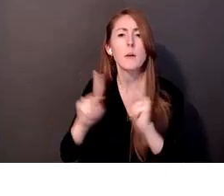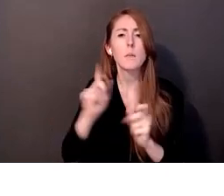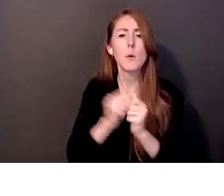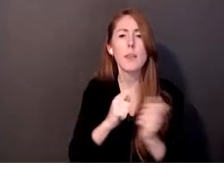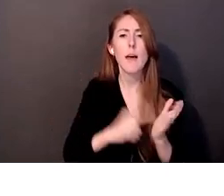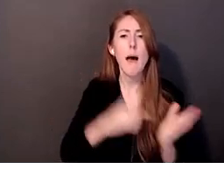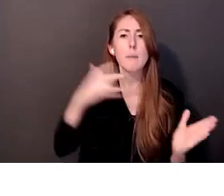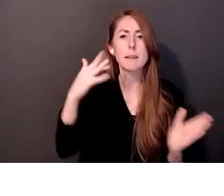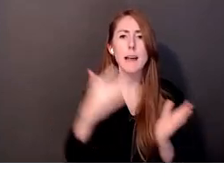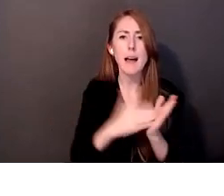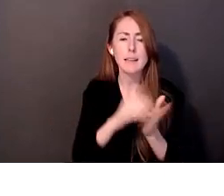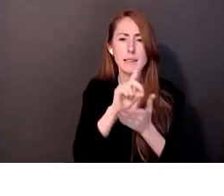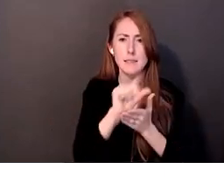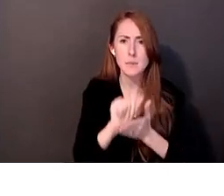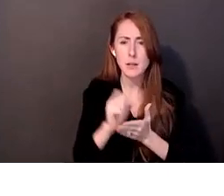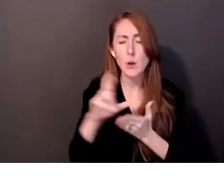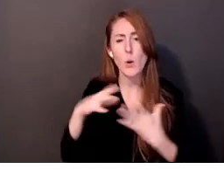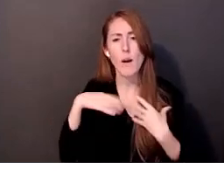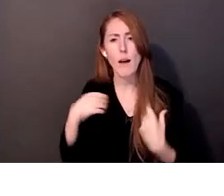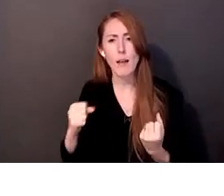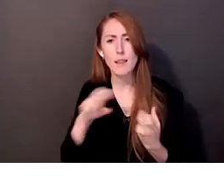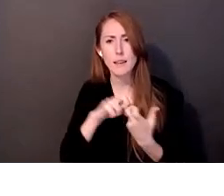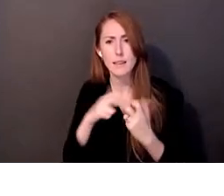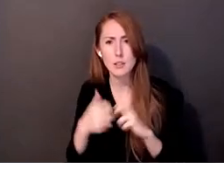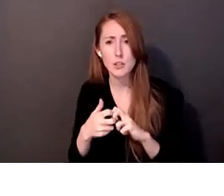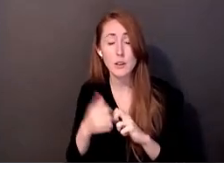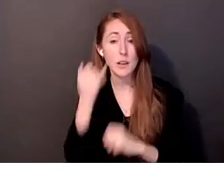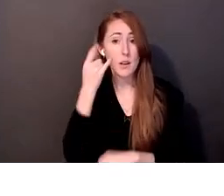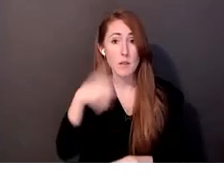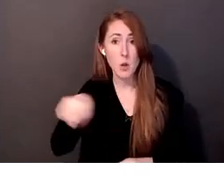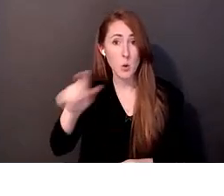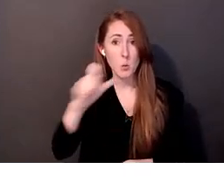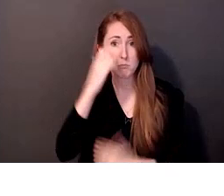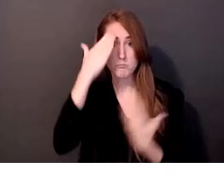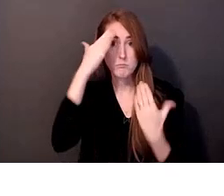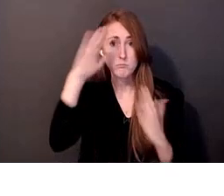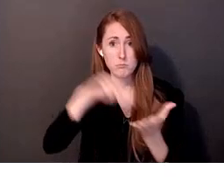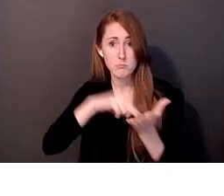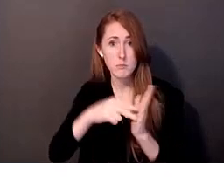Now, for those of you who may not be familiar with an episodic disability,